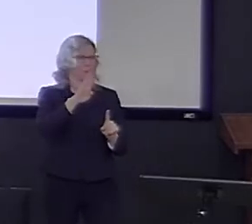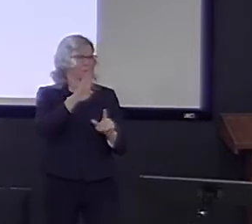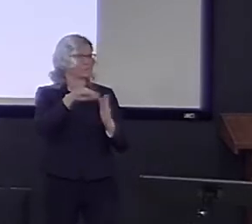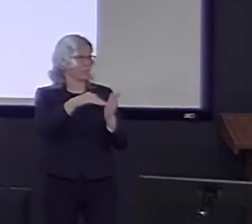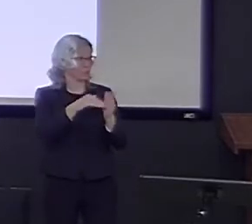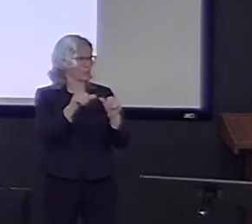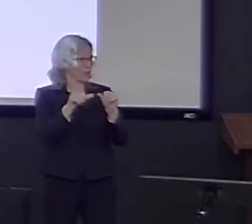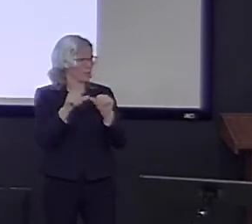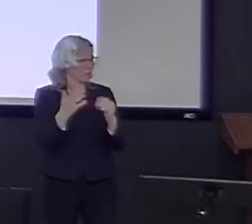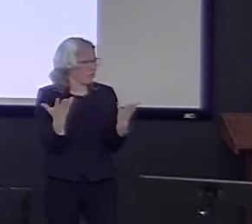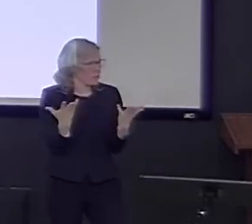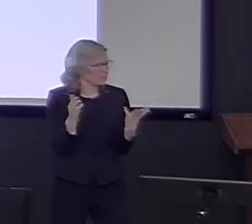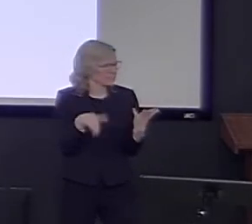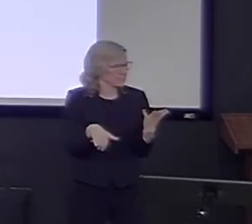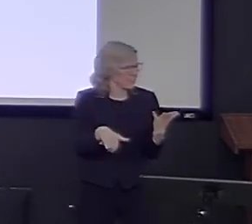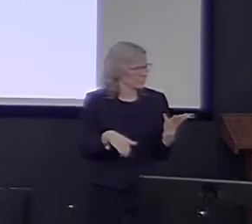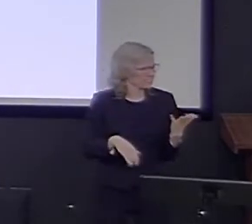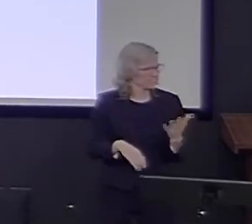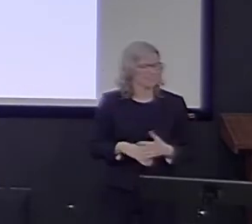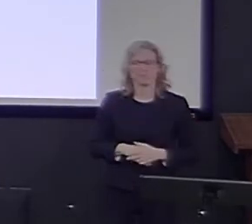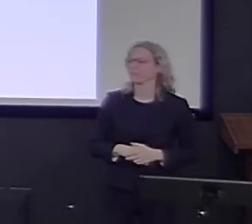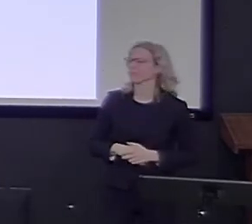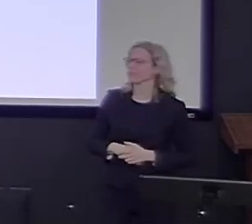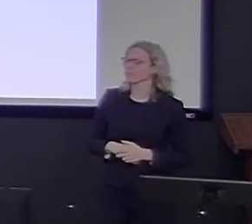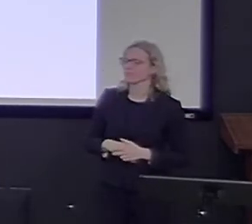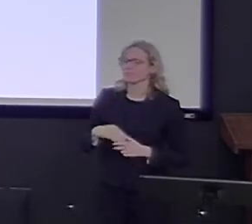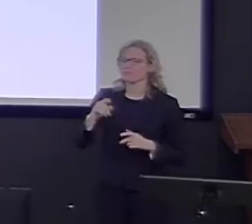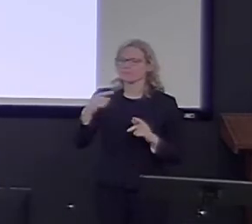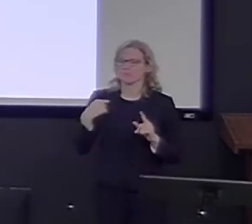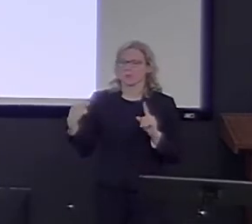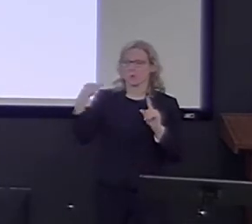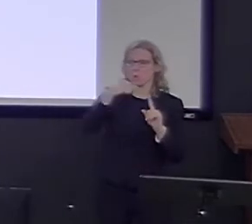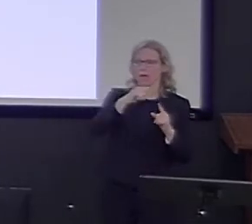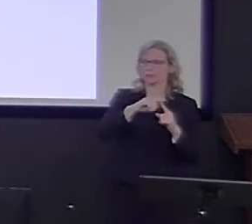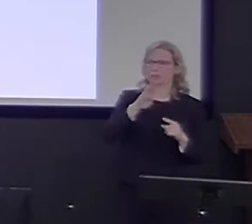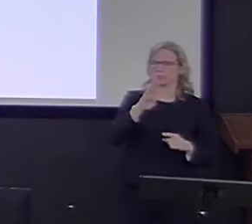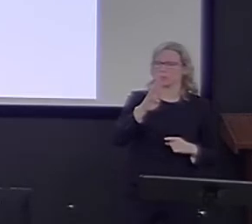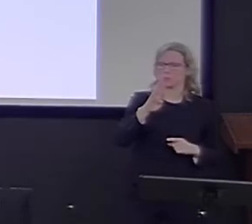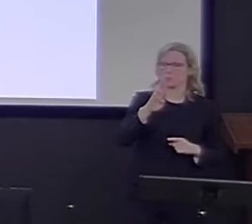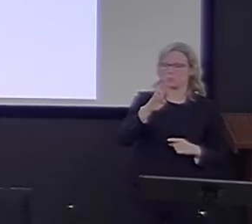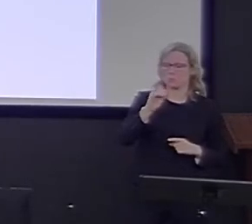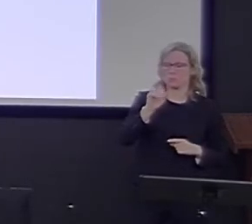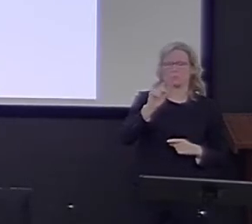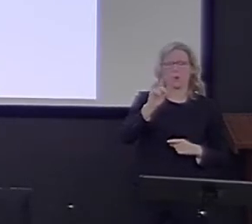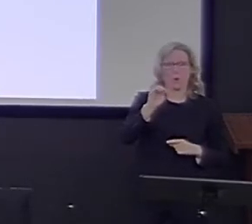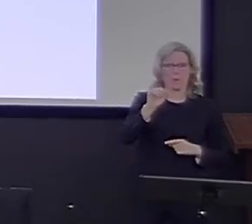We have to go back to Brodmann actually who identified the area in 1909,